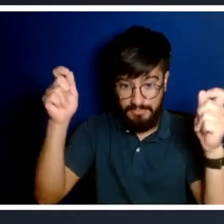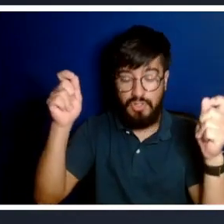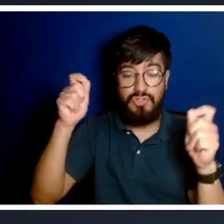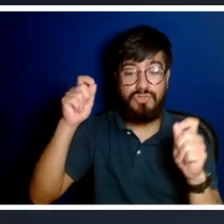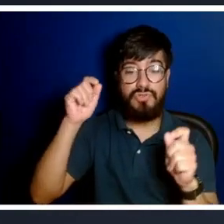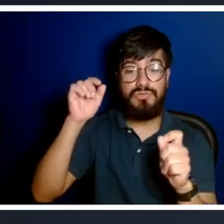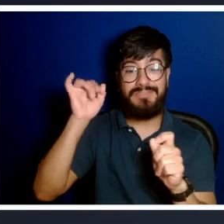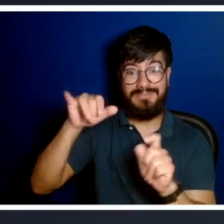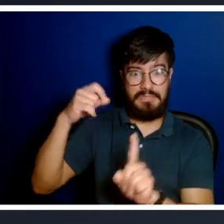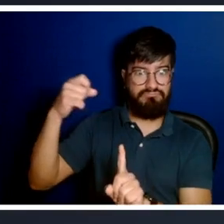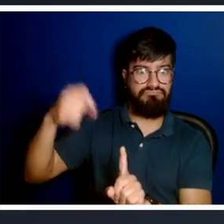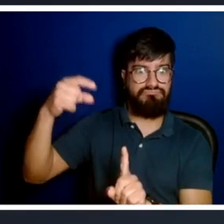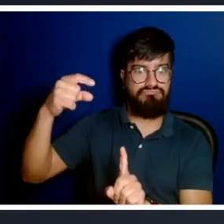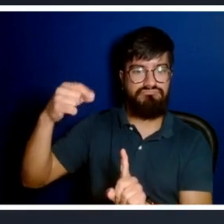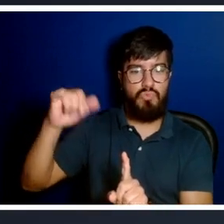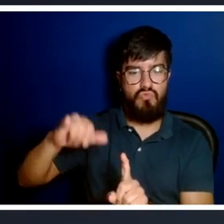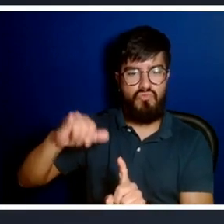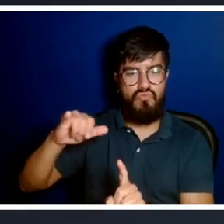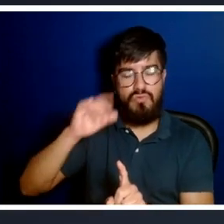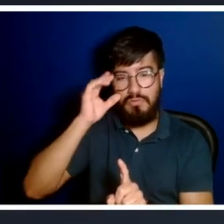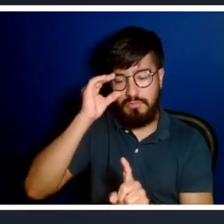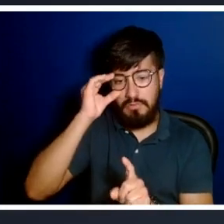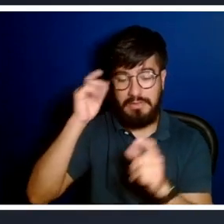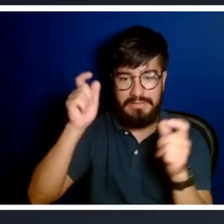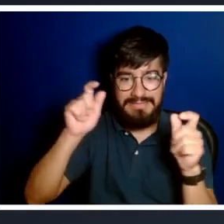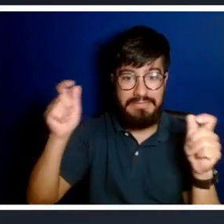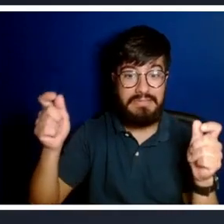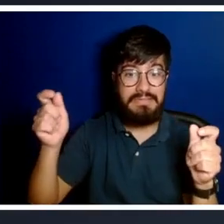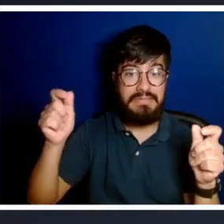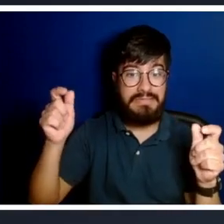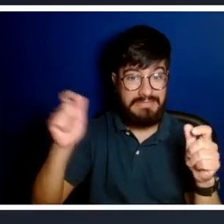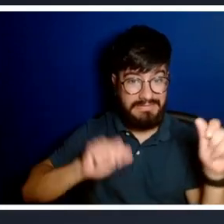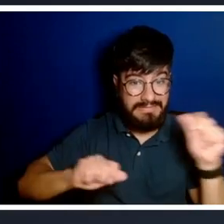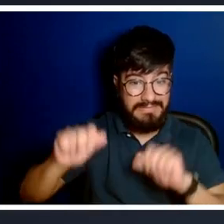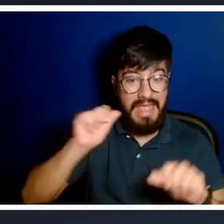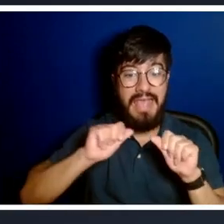science, about, like, climate and global change and all of that,